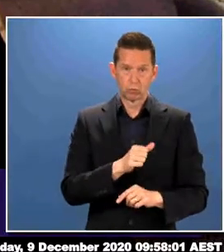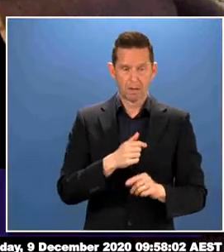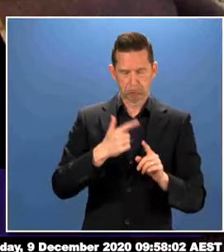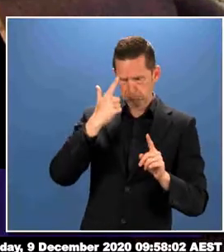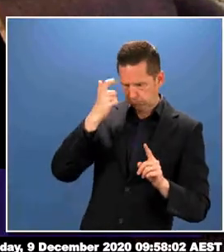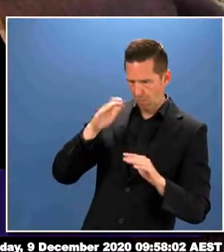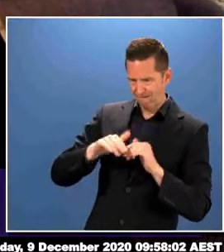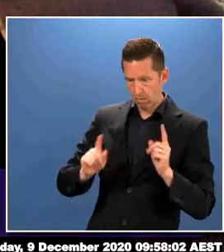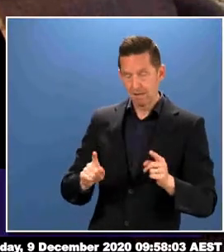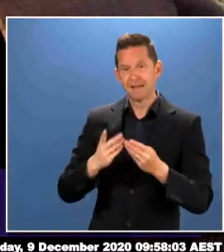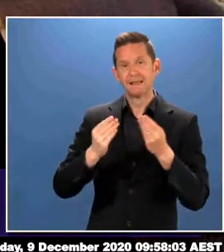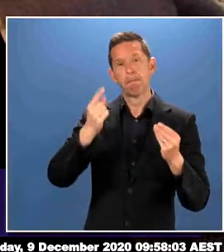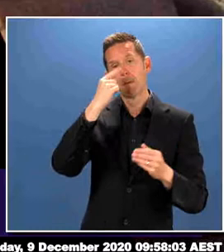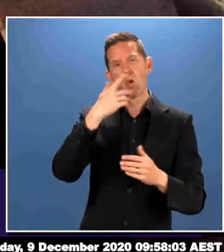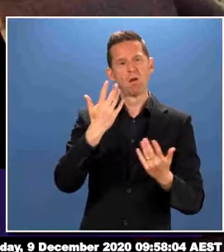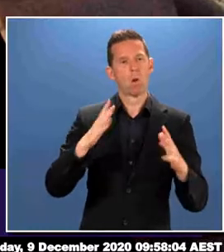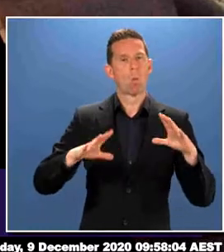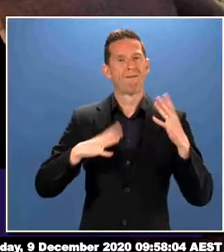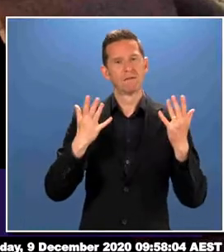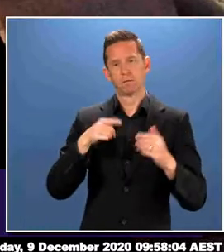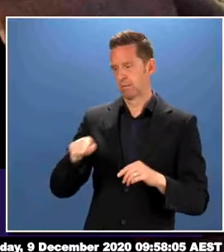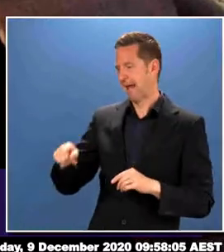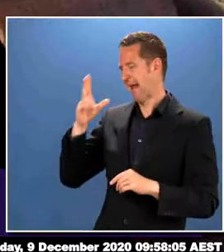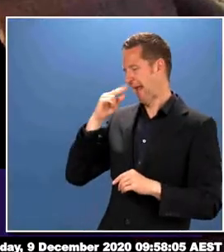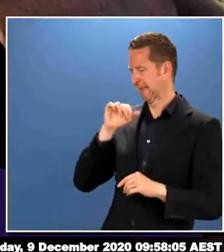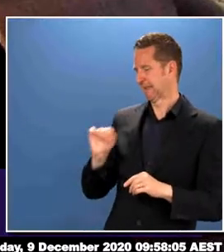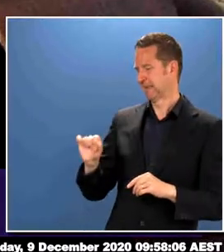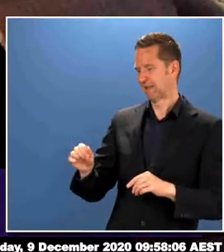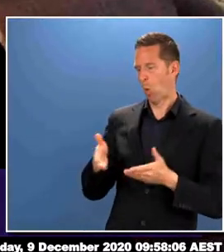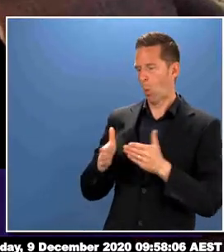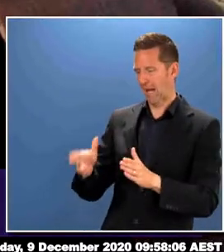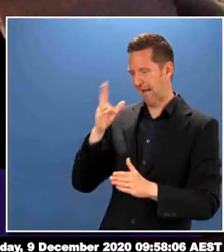have assumptions about young people and they have assumptions about young people with disability.